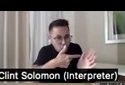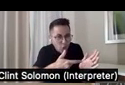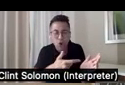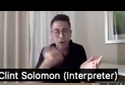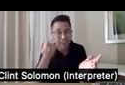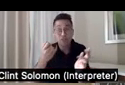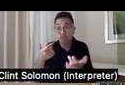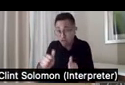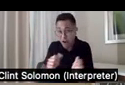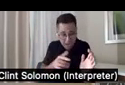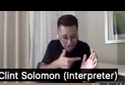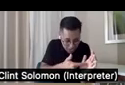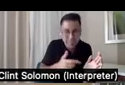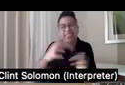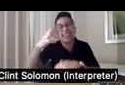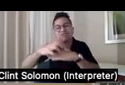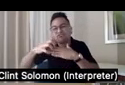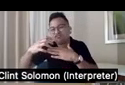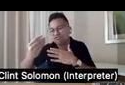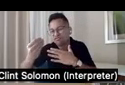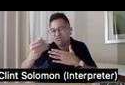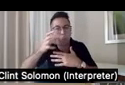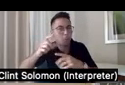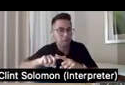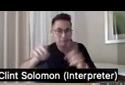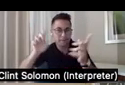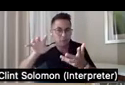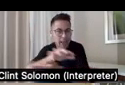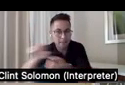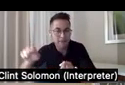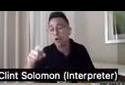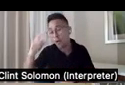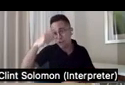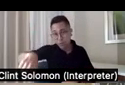so those of you that are in the fields of blindness or um death blindness this will be